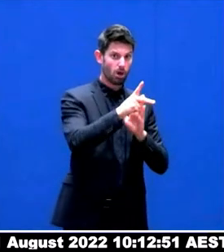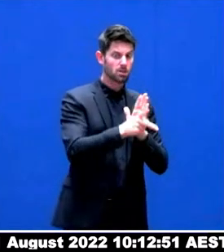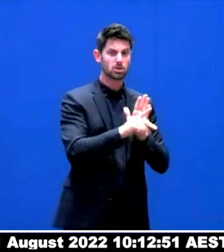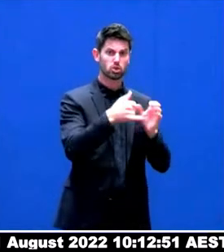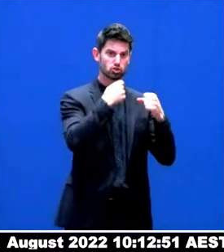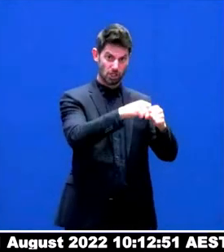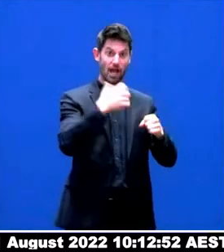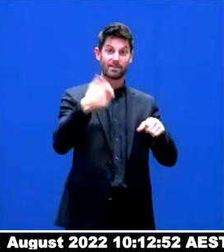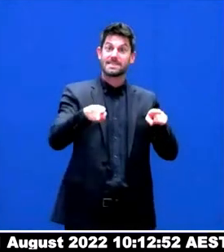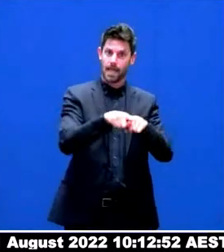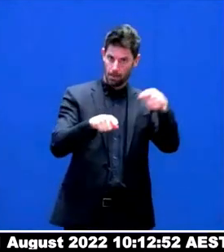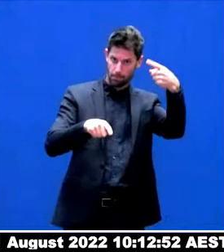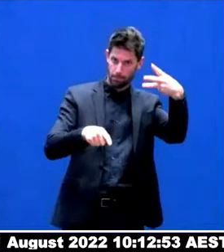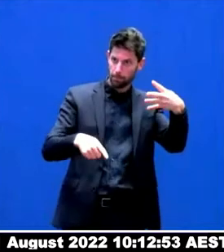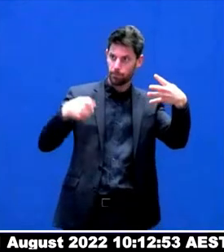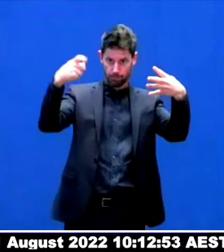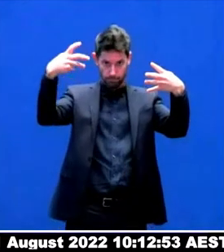the Right's directing the Commonwealth to do?